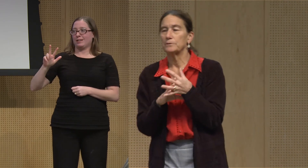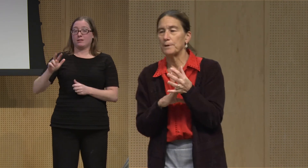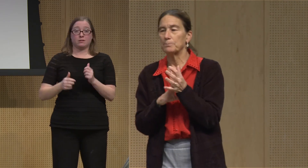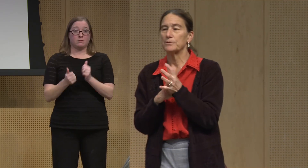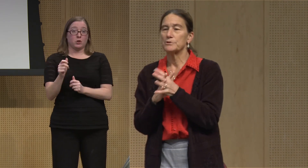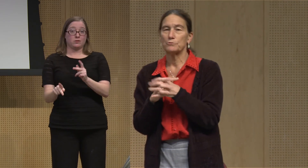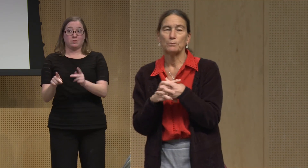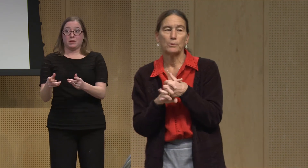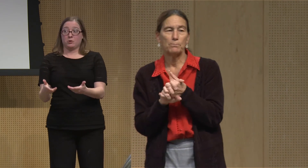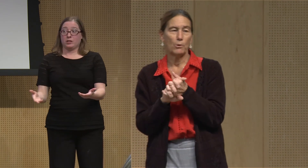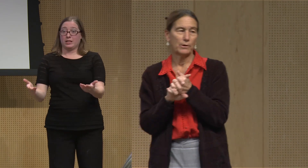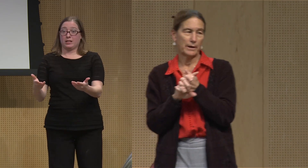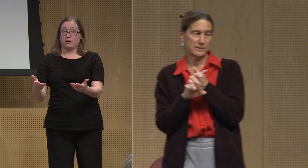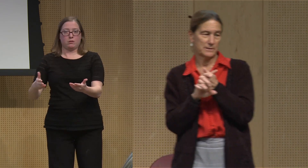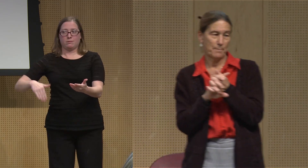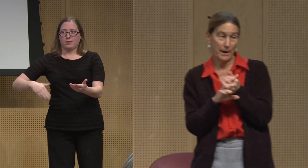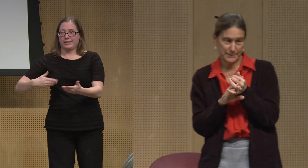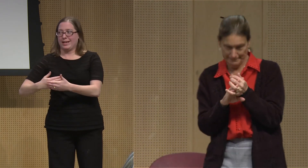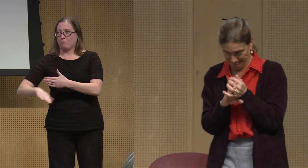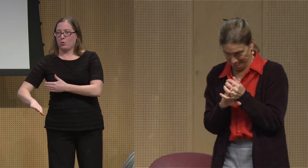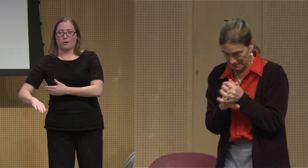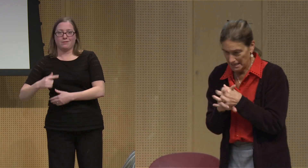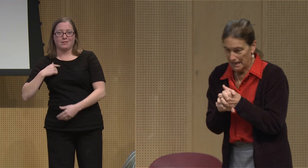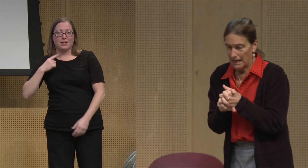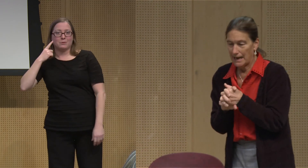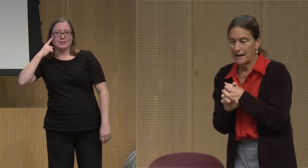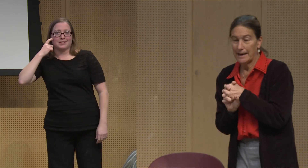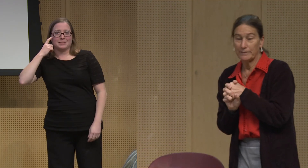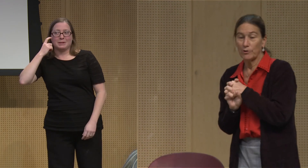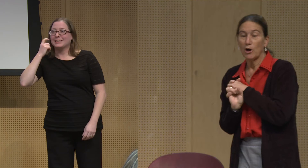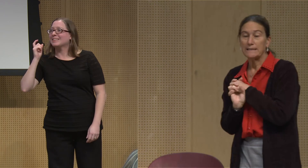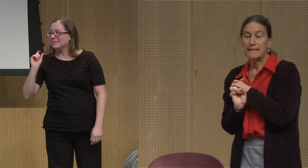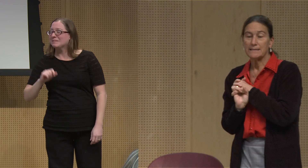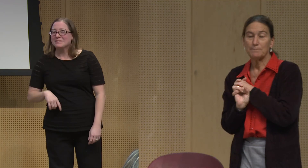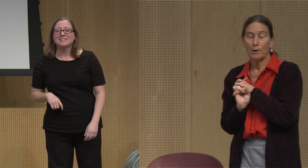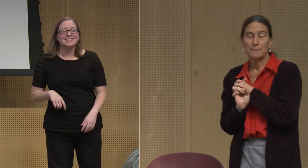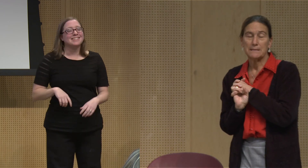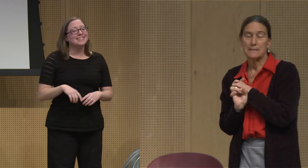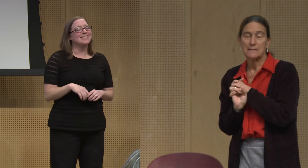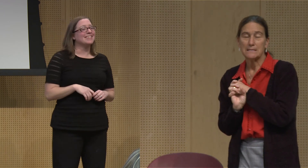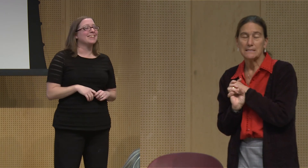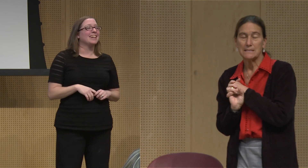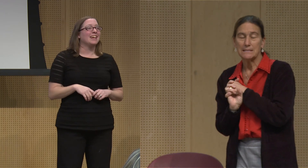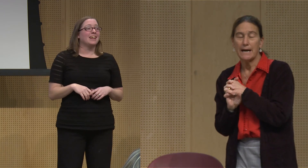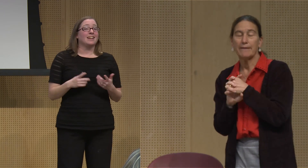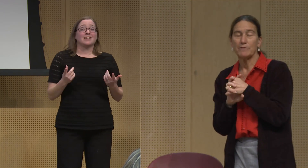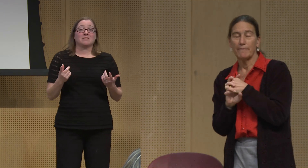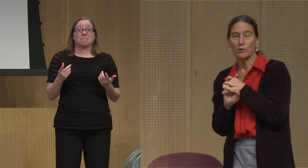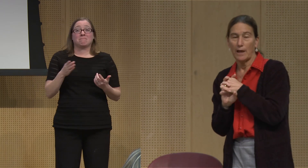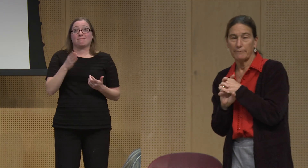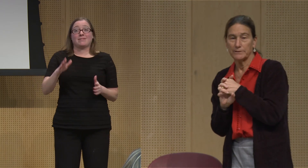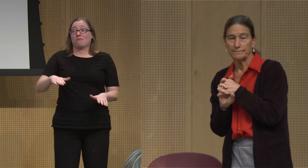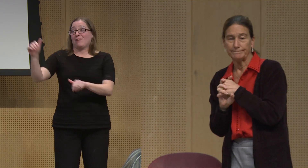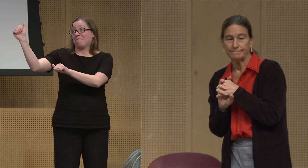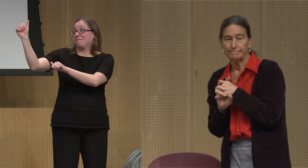IN THIS ROOM WERE BORN, I SUSPECT. UH, AND FOR ALL INTENTS AND PURPOSES, I HAVE NEVER LEFT.